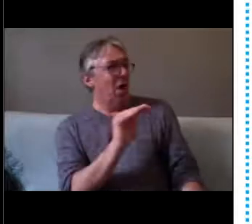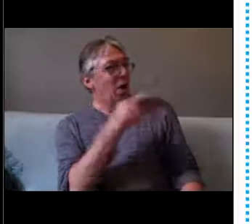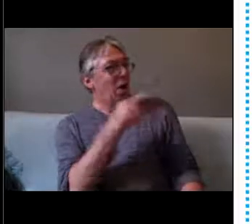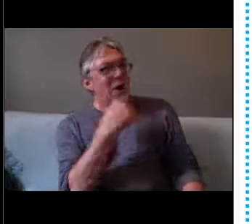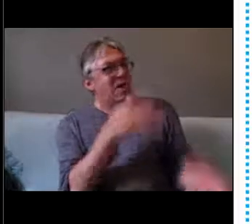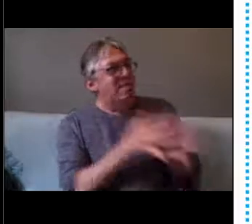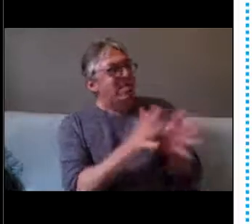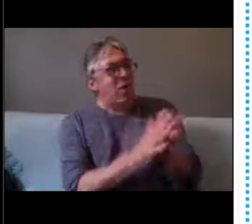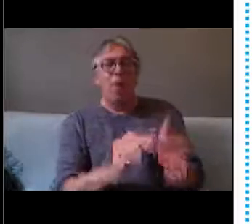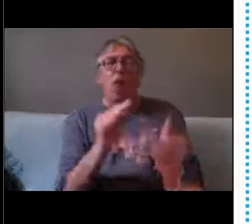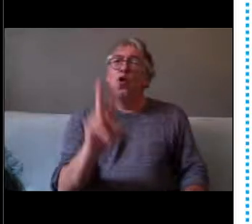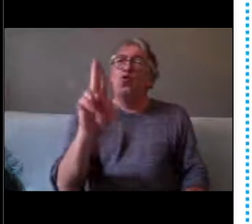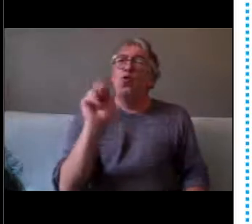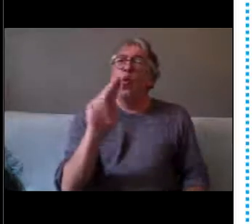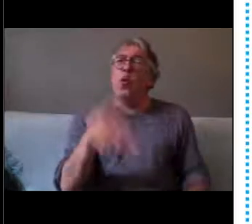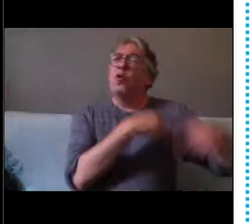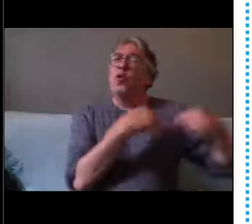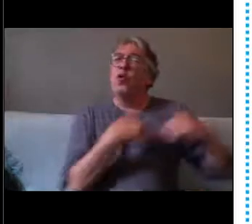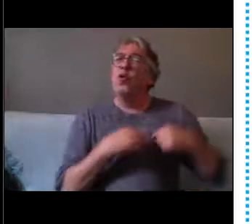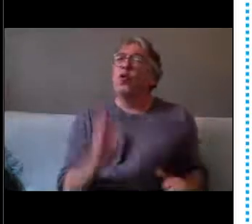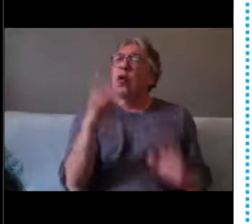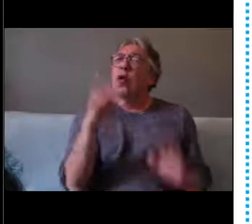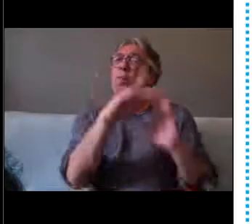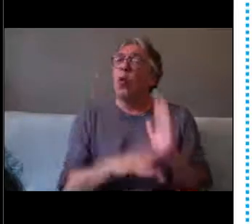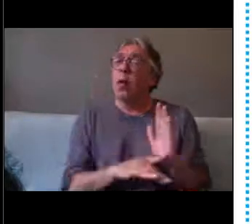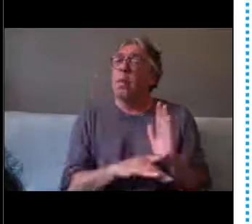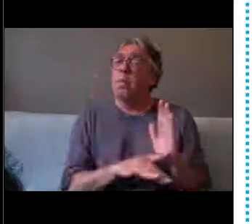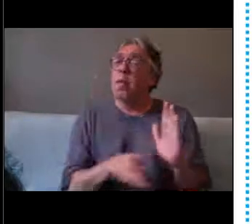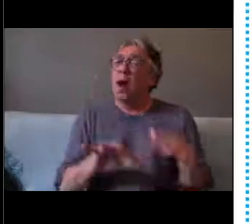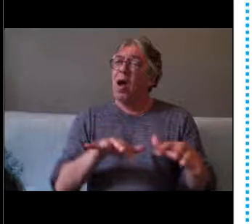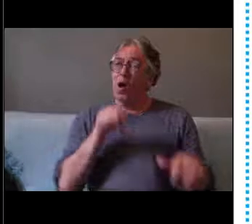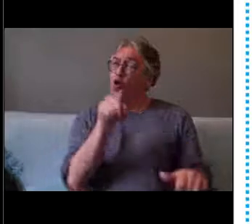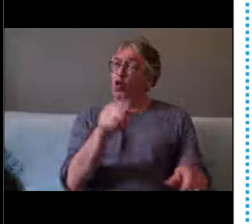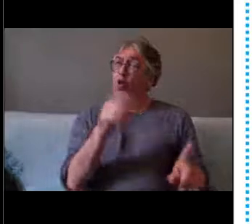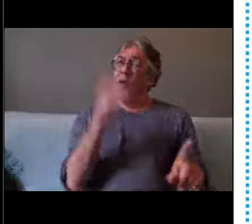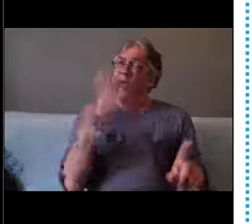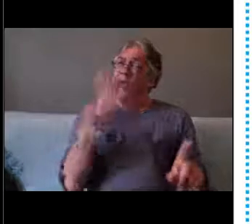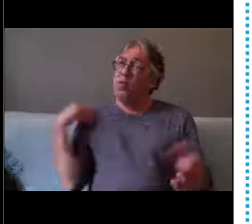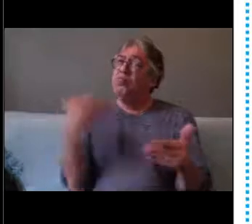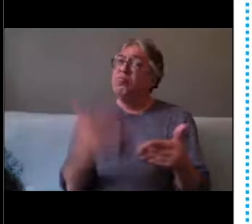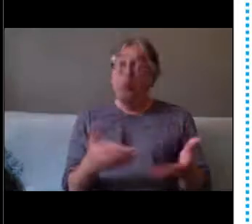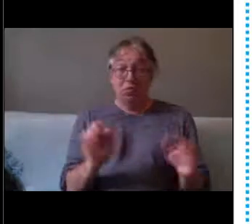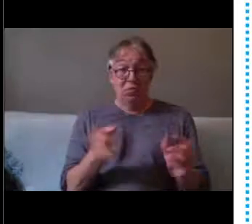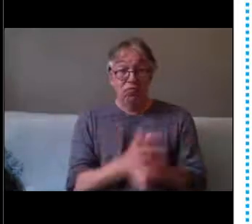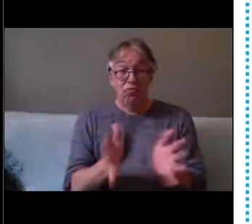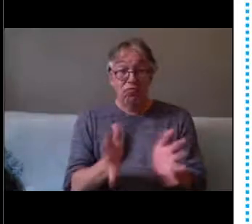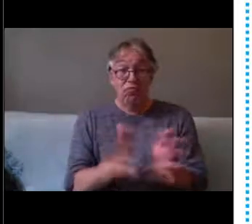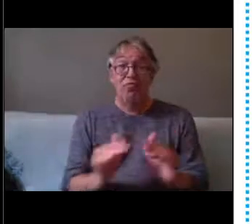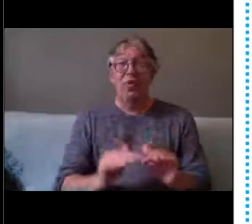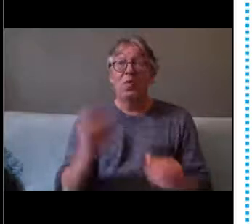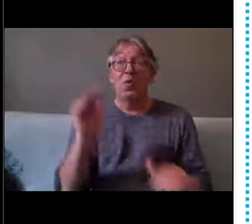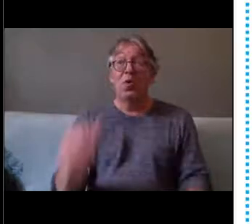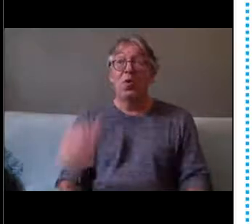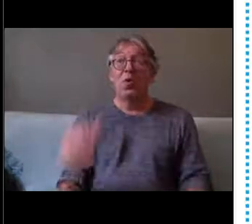you are in and the experience you have had so far? Sure. That's a great question in fact.